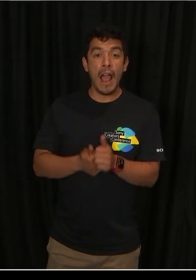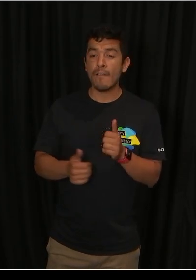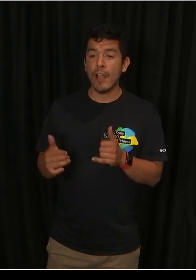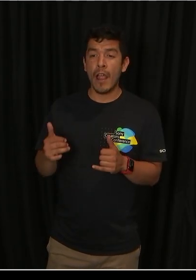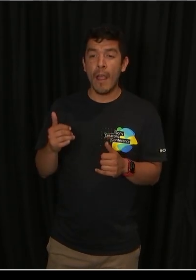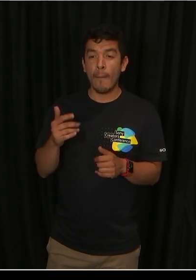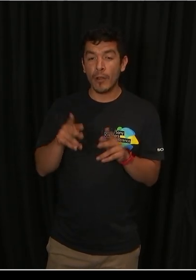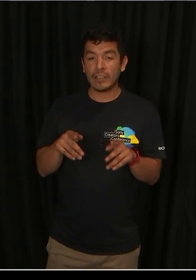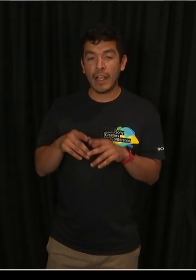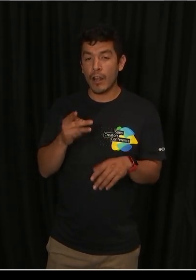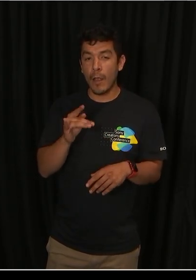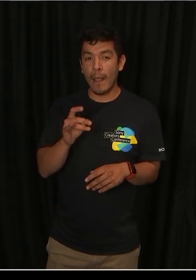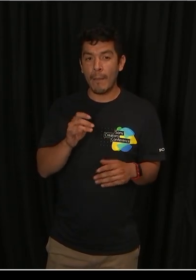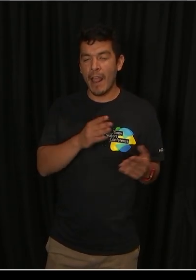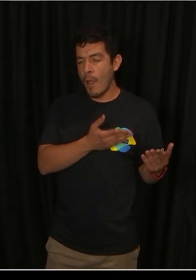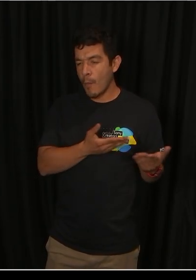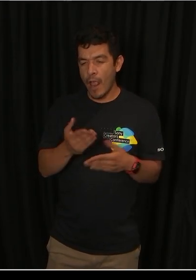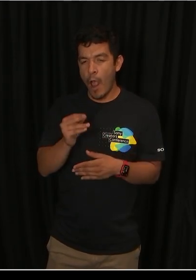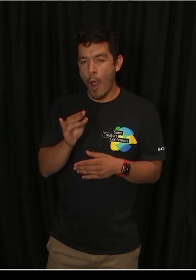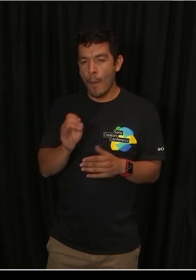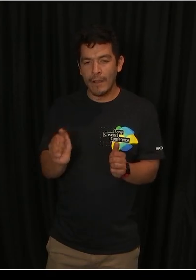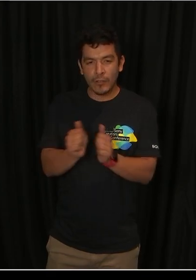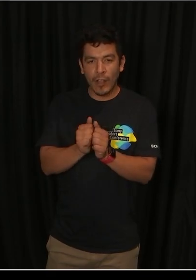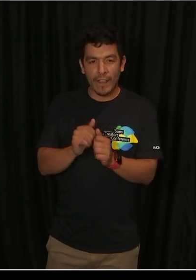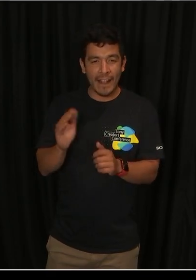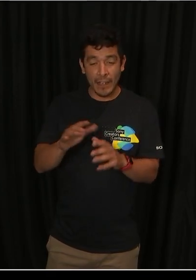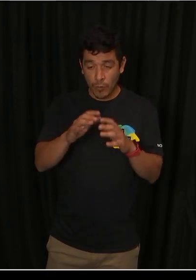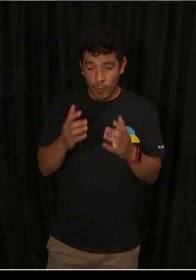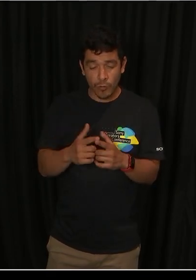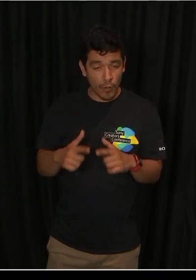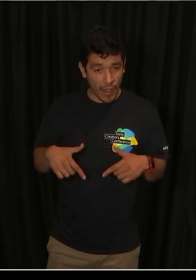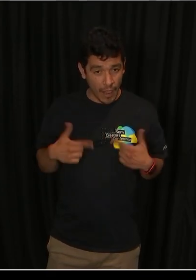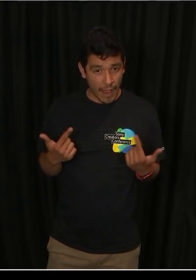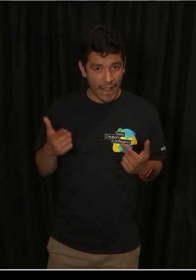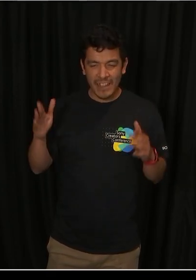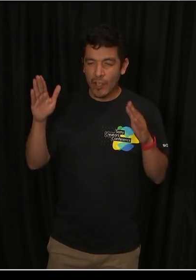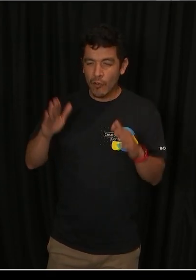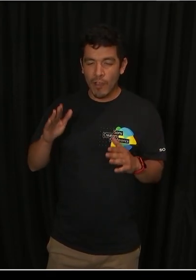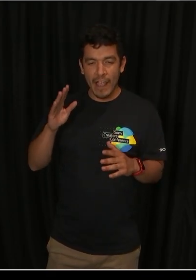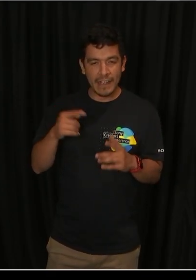to bring Hobie Brown and his world to life. He's a great example of artists thinking outside the box,